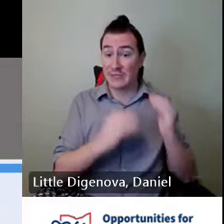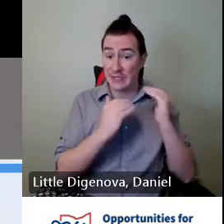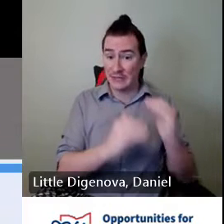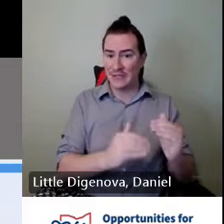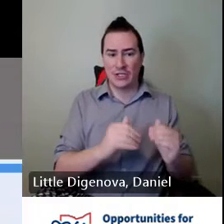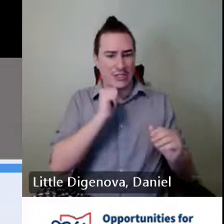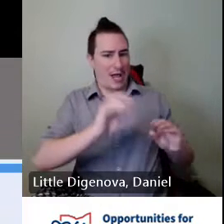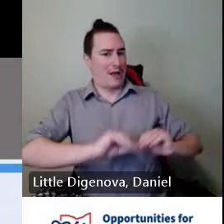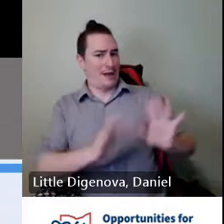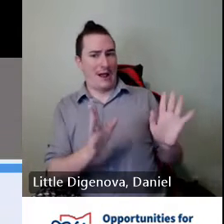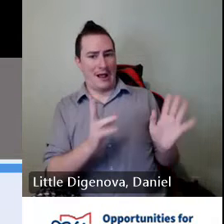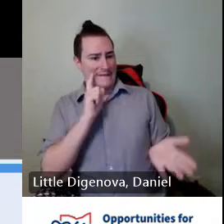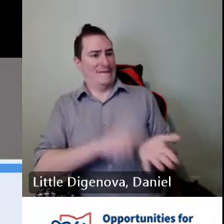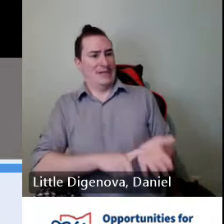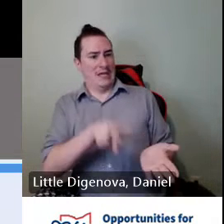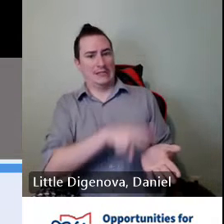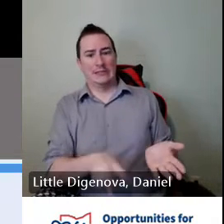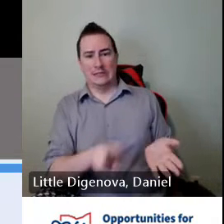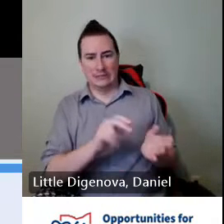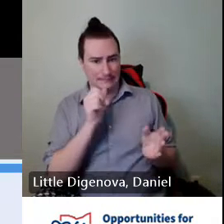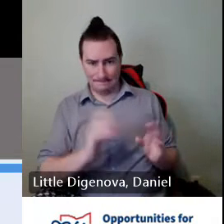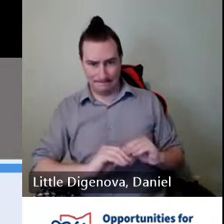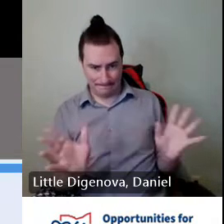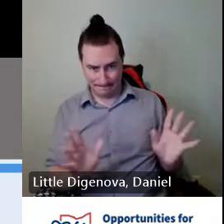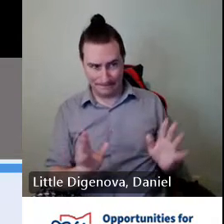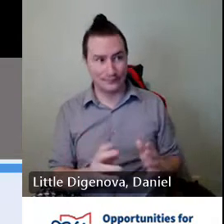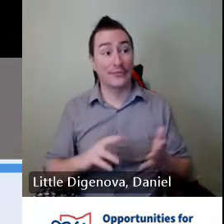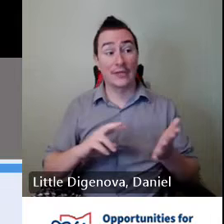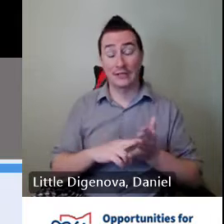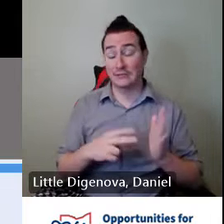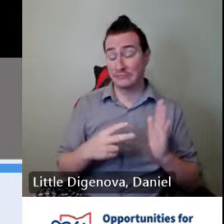This can include a variety of types of conditions, ranging